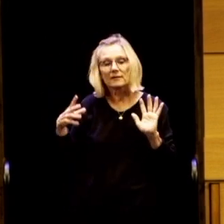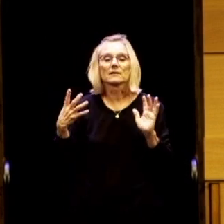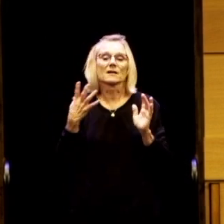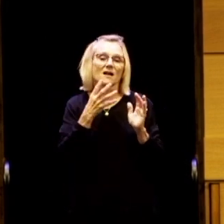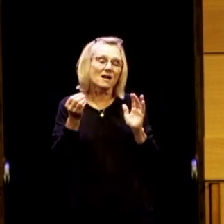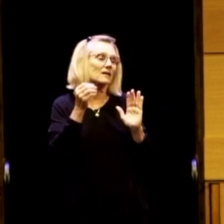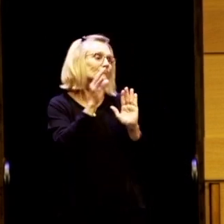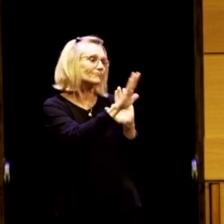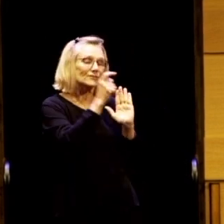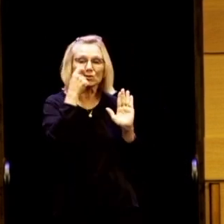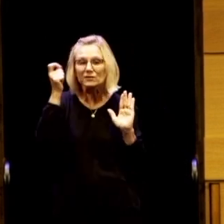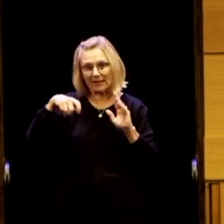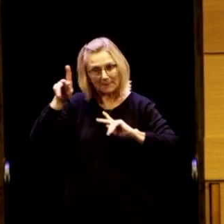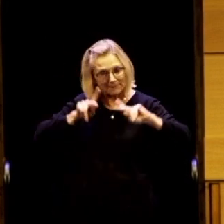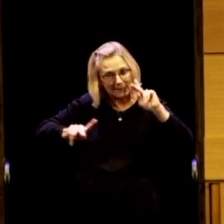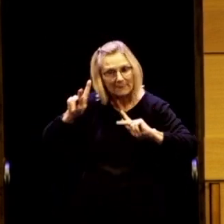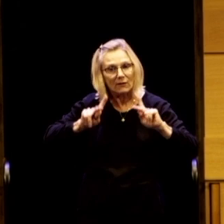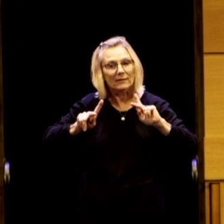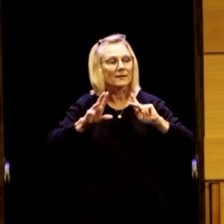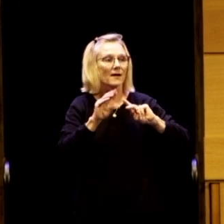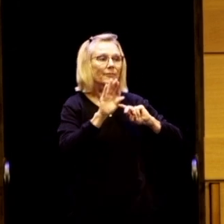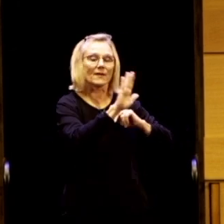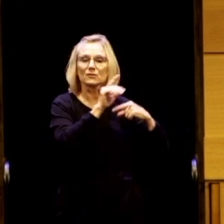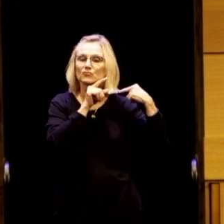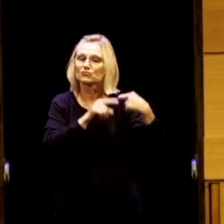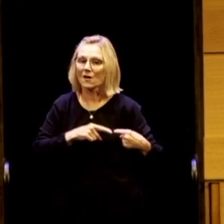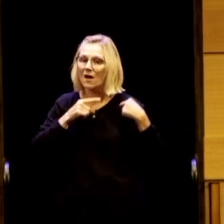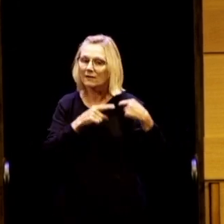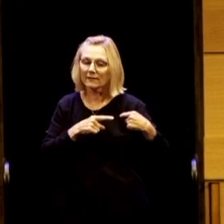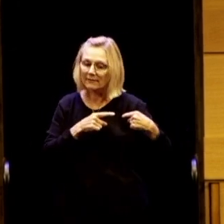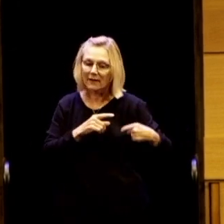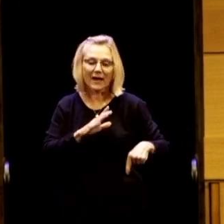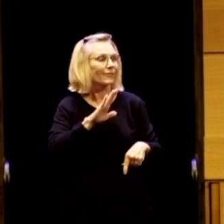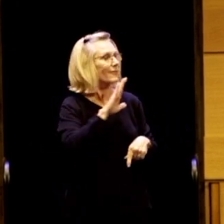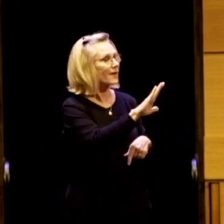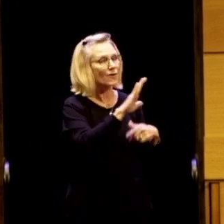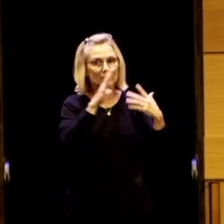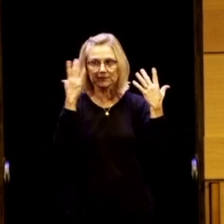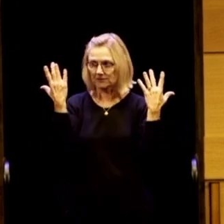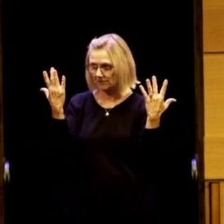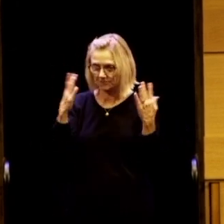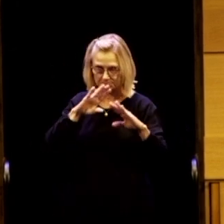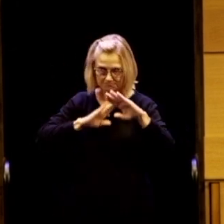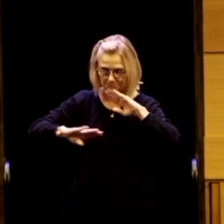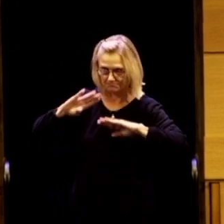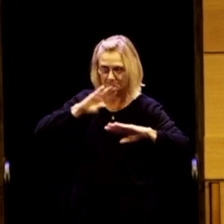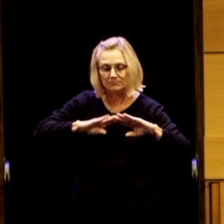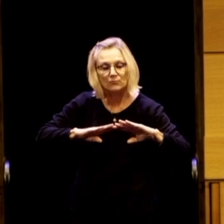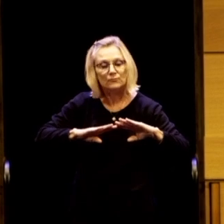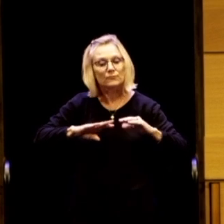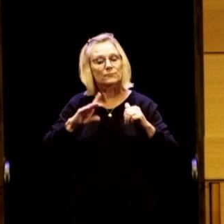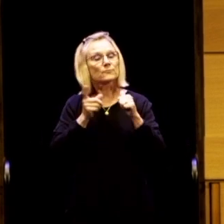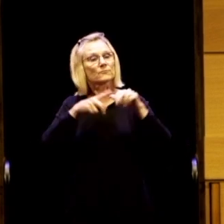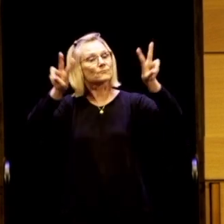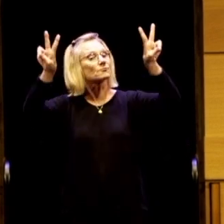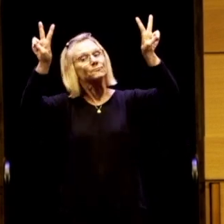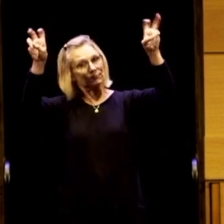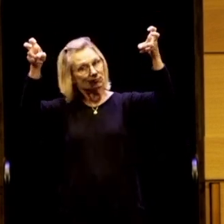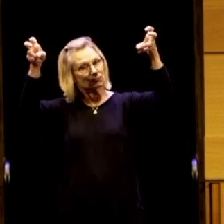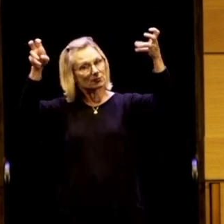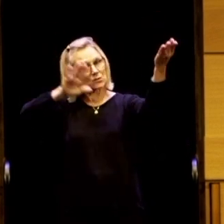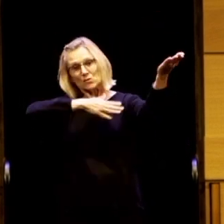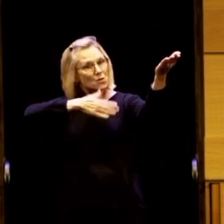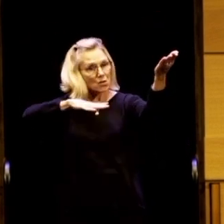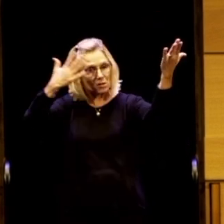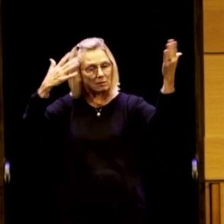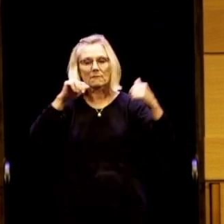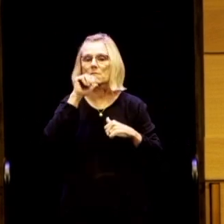and the Ukrainian people’s struggle and frustrations with a song called